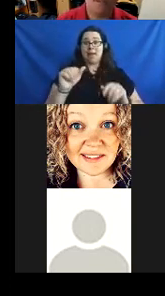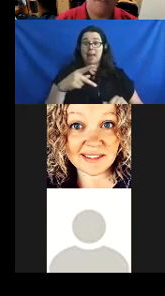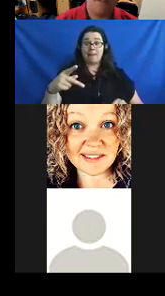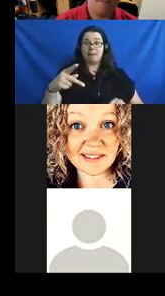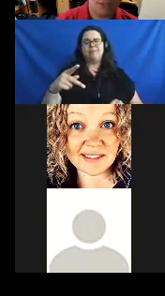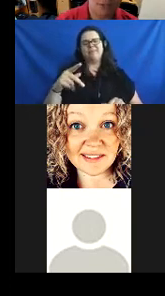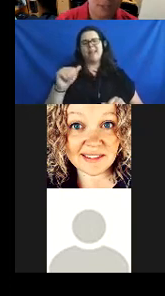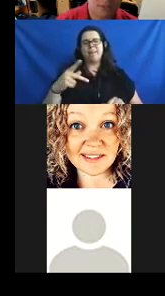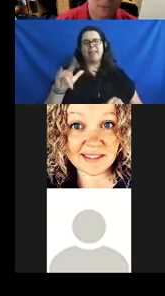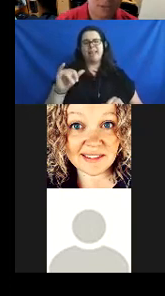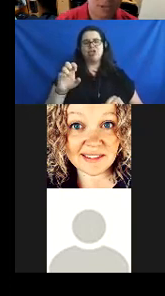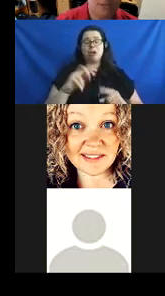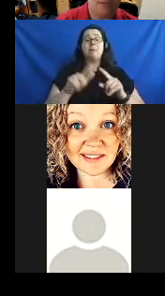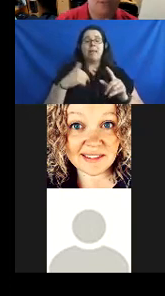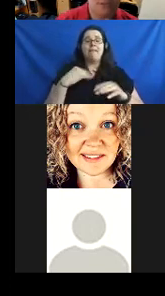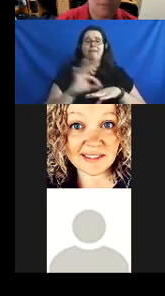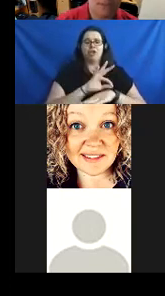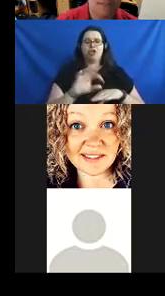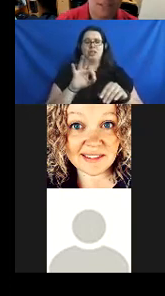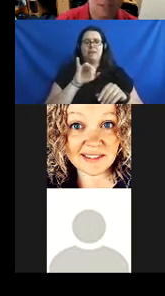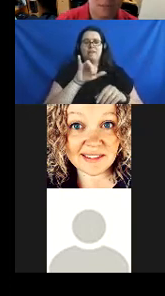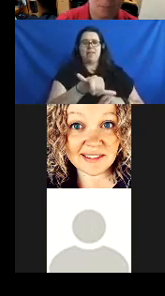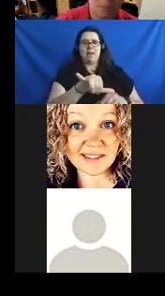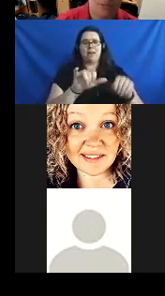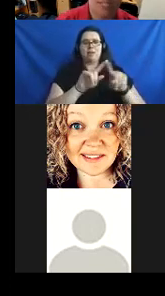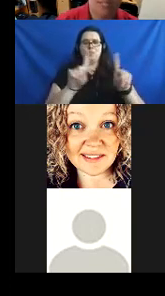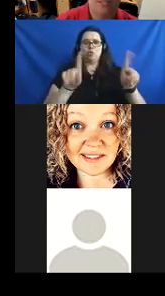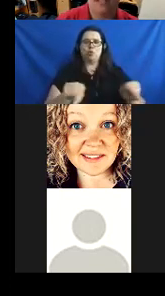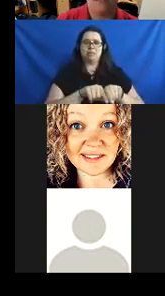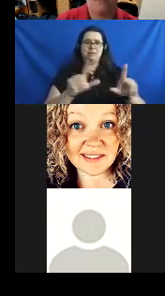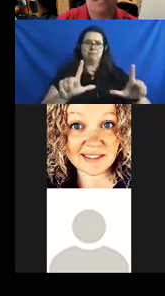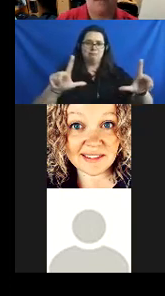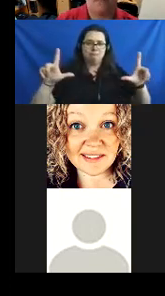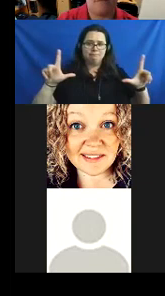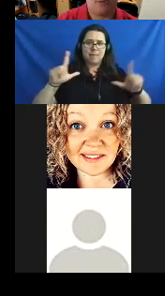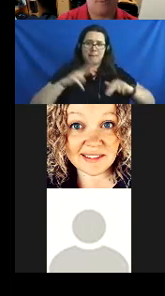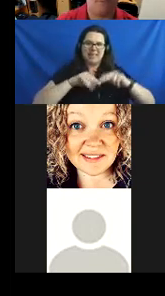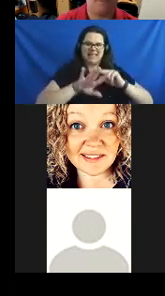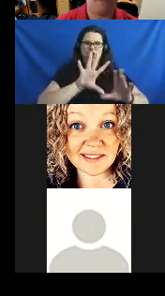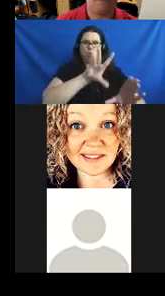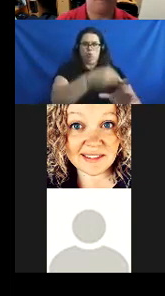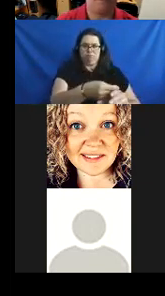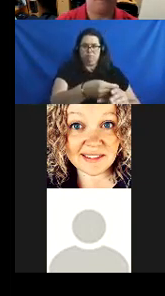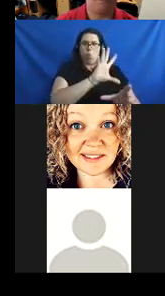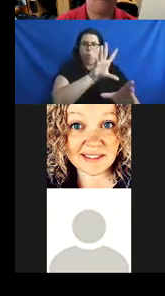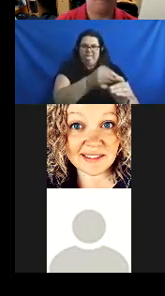FUNCTIONS BUILT INTO THAT SELF-CONTAINED PLATFORM.